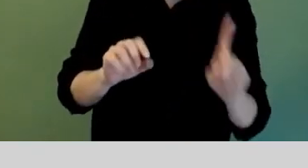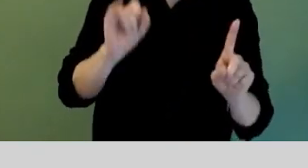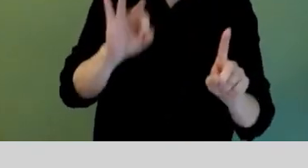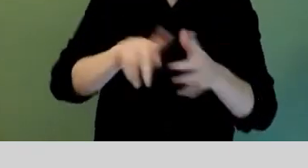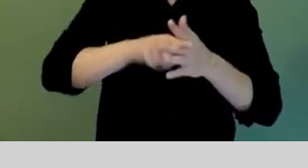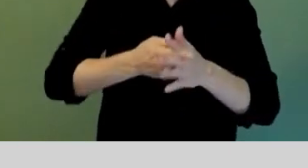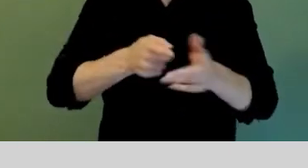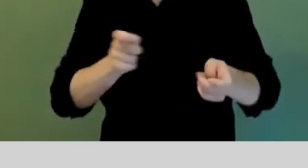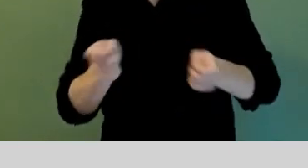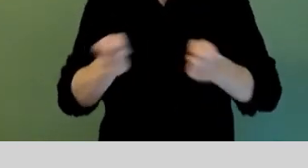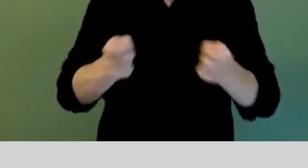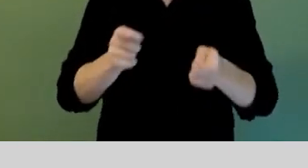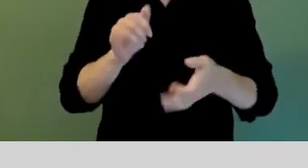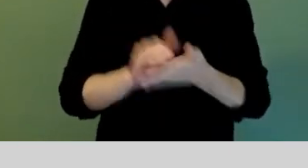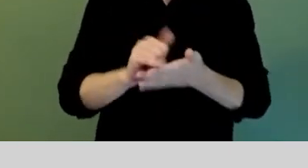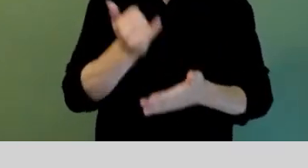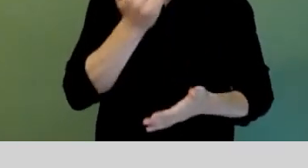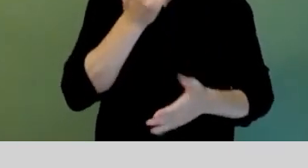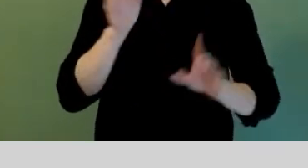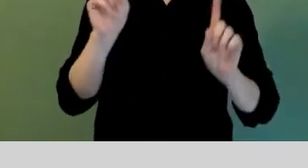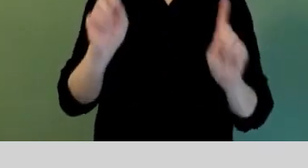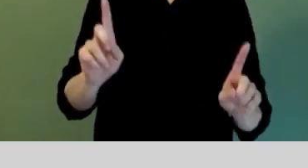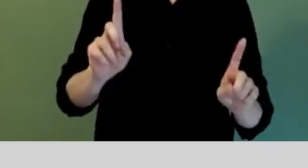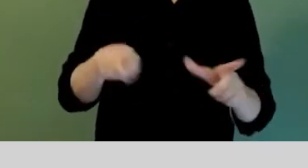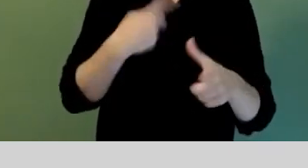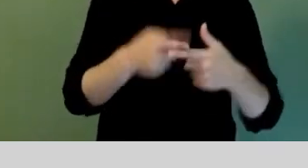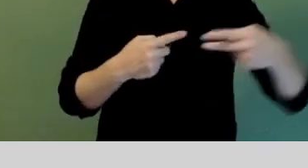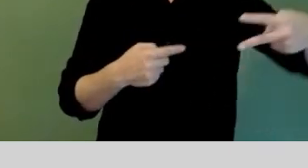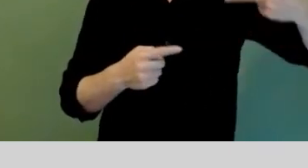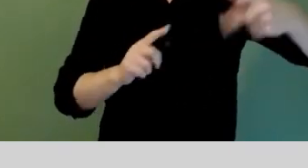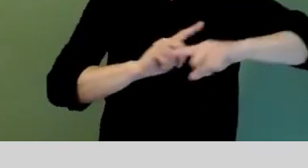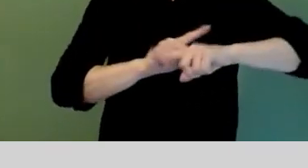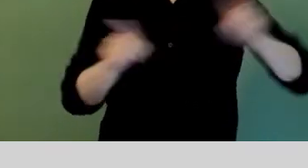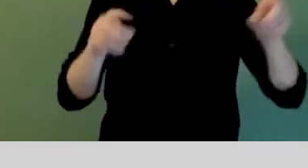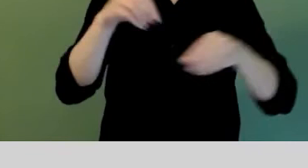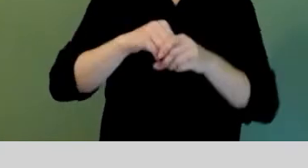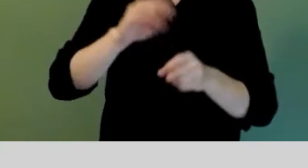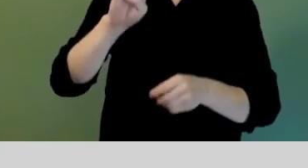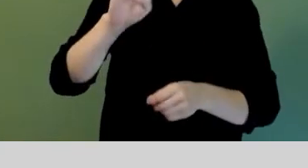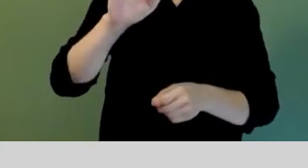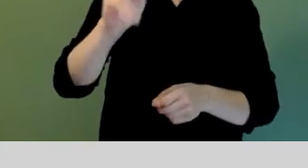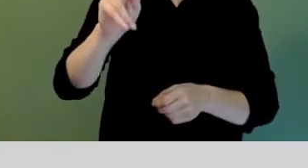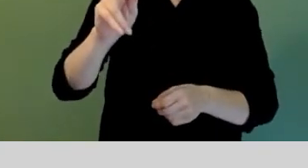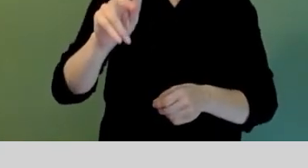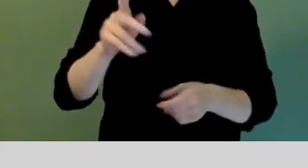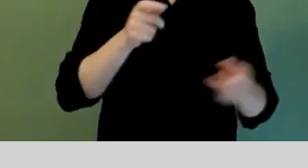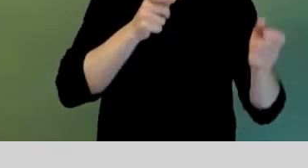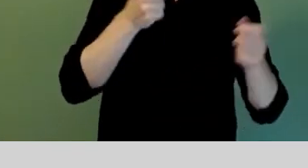inside two different inner blocks and then handle it in the outer block. It's not very nice. It's easy to make mistakes